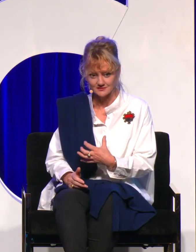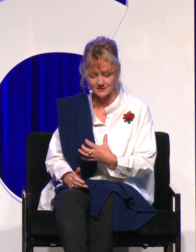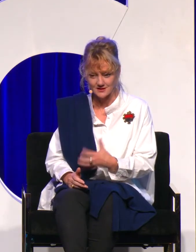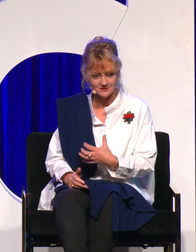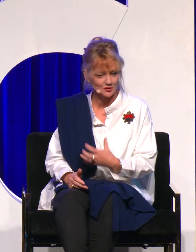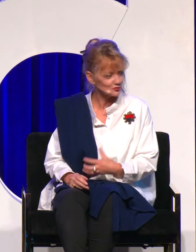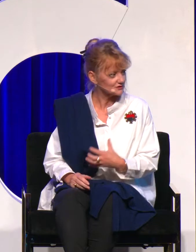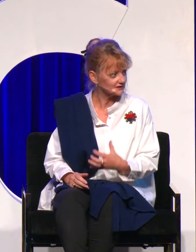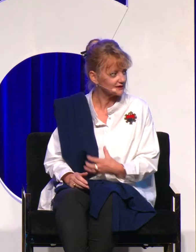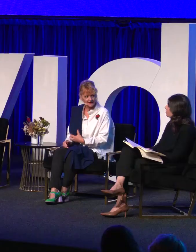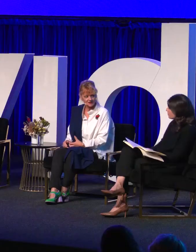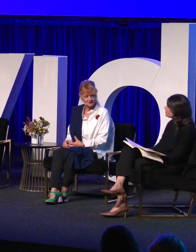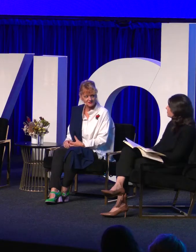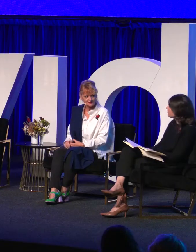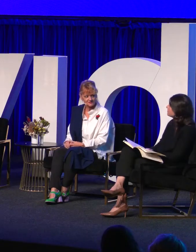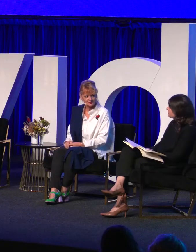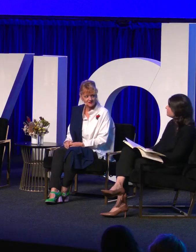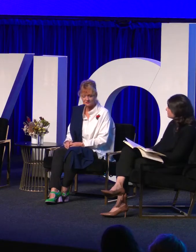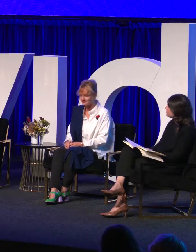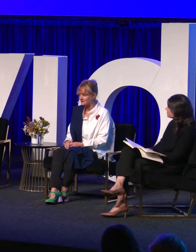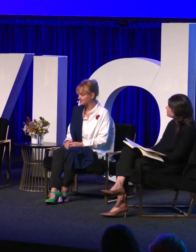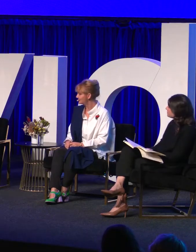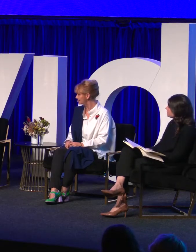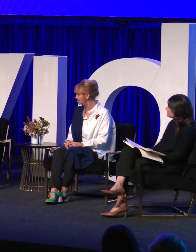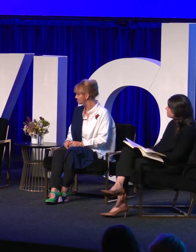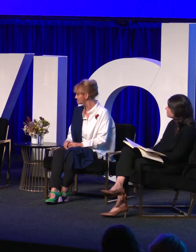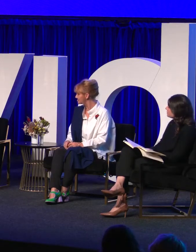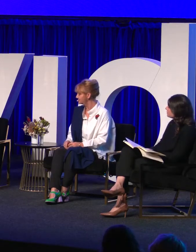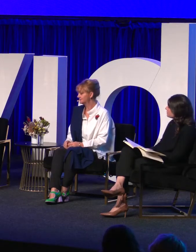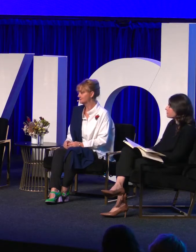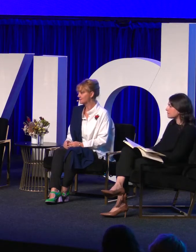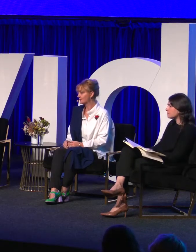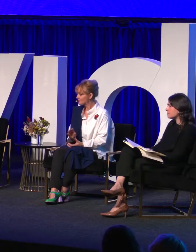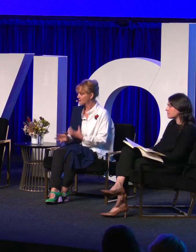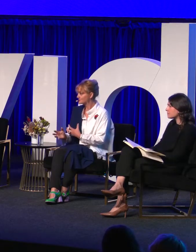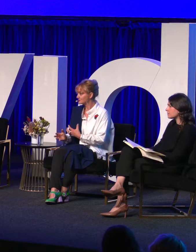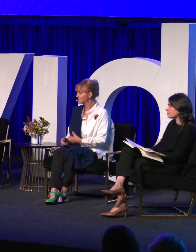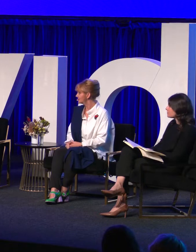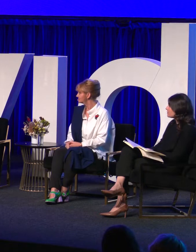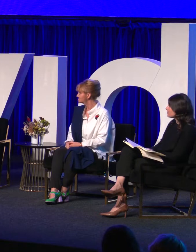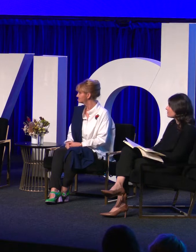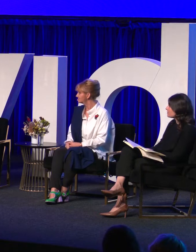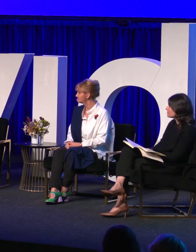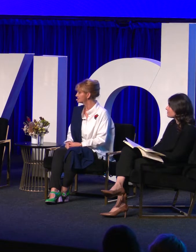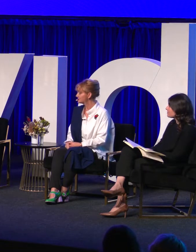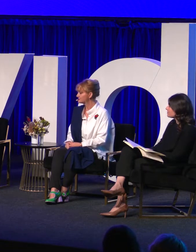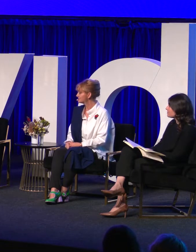art and cultural engagement is vital for our daily lives, we have to shift that privilege narrative.